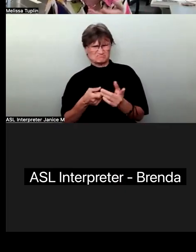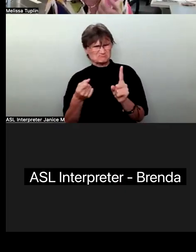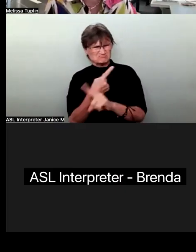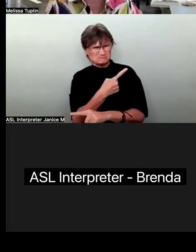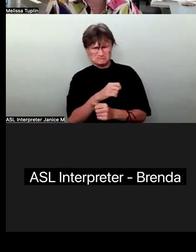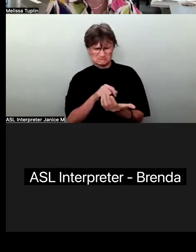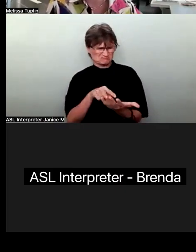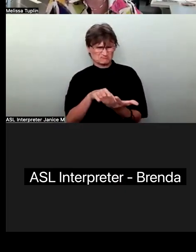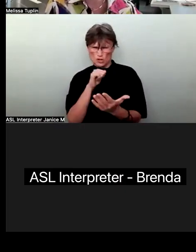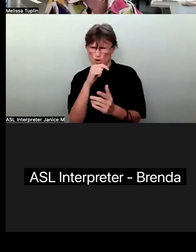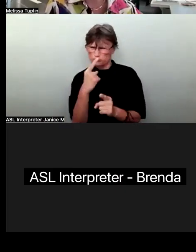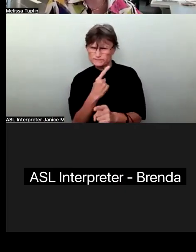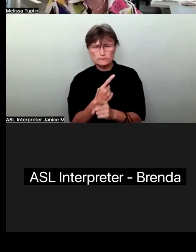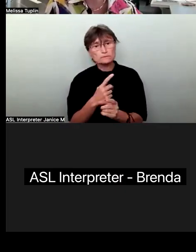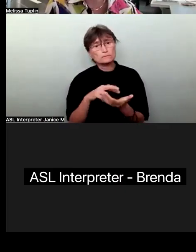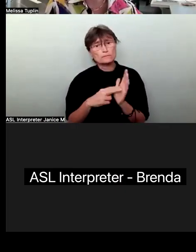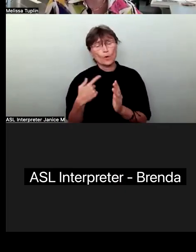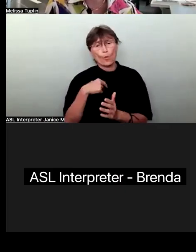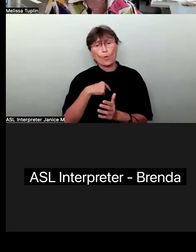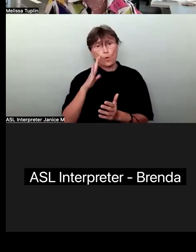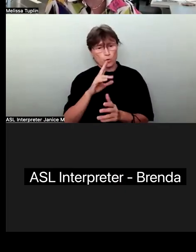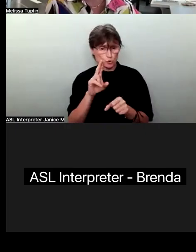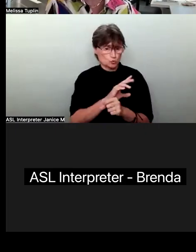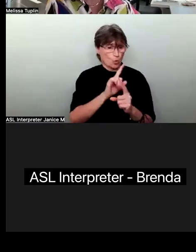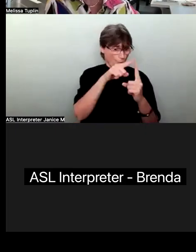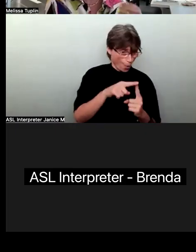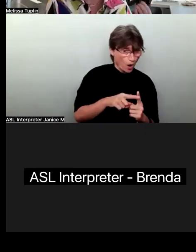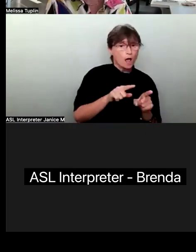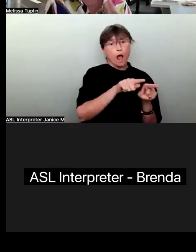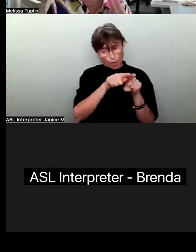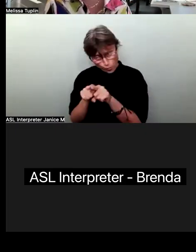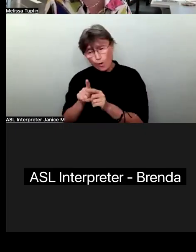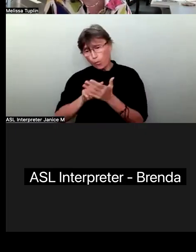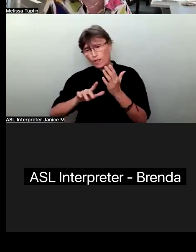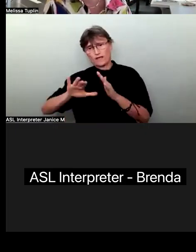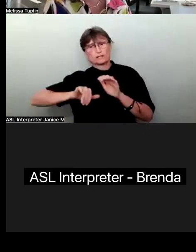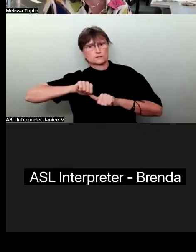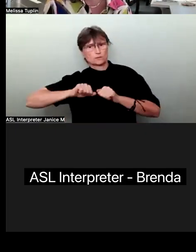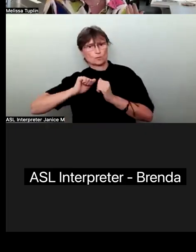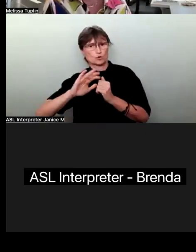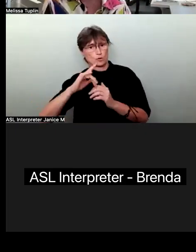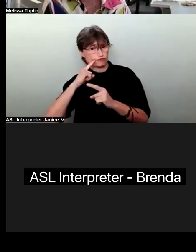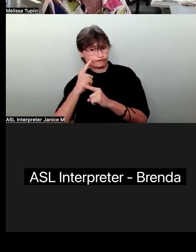and your request rating into account when making decisions. So it is really important to explain